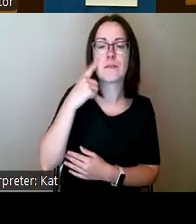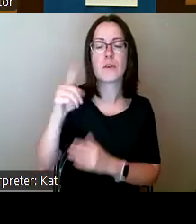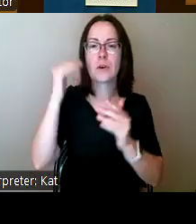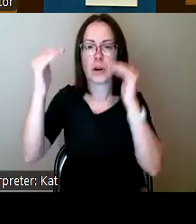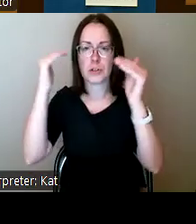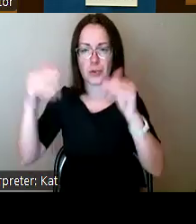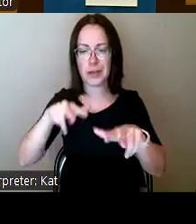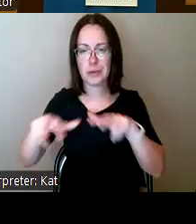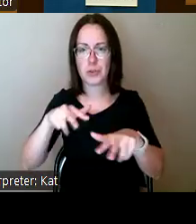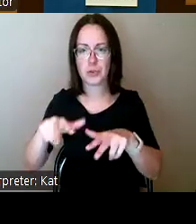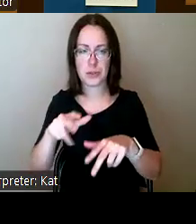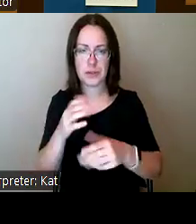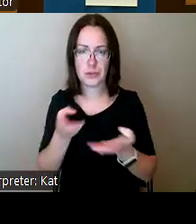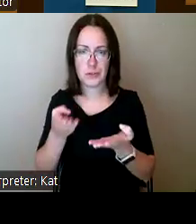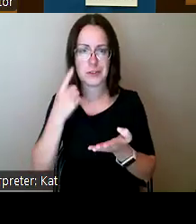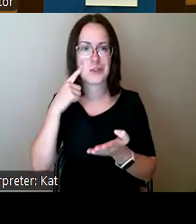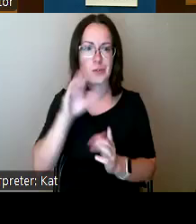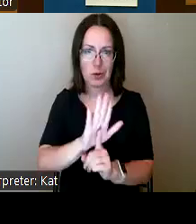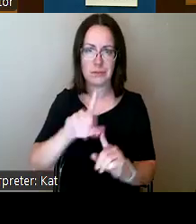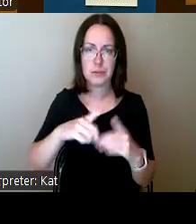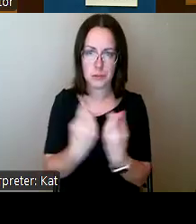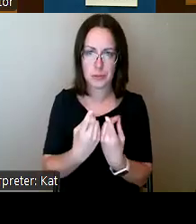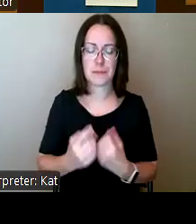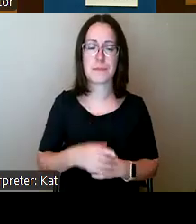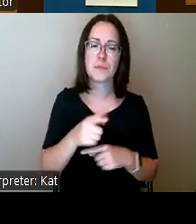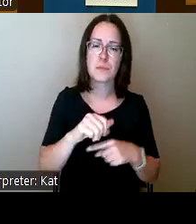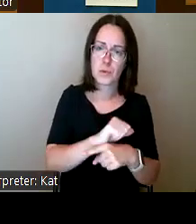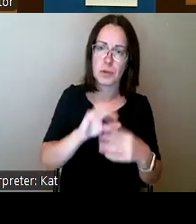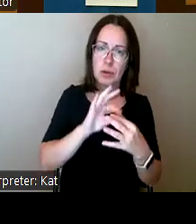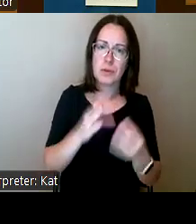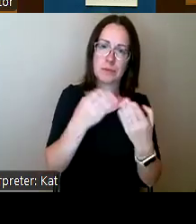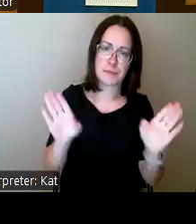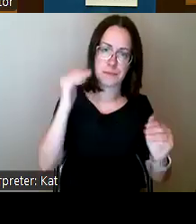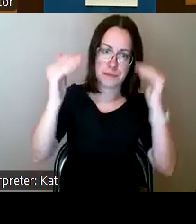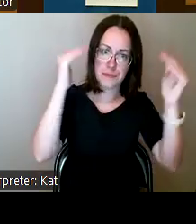services for the department. He is trained in general adult psychiatry, forensic psychiatry